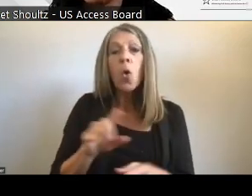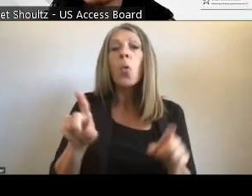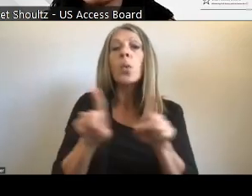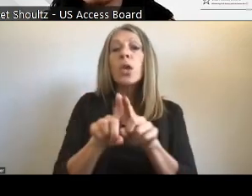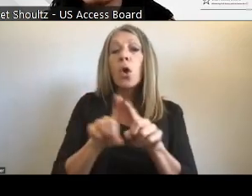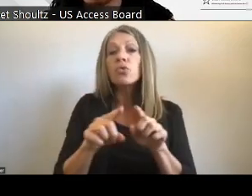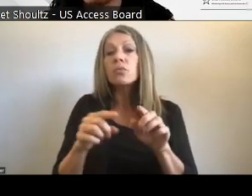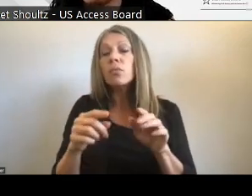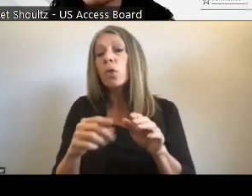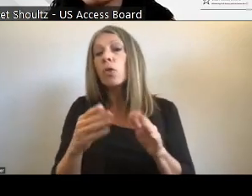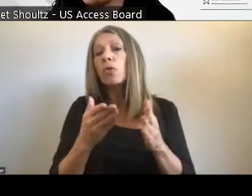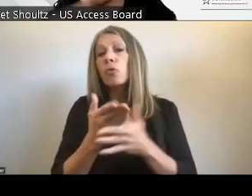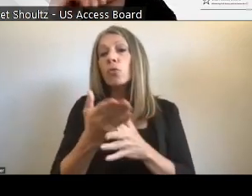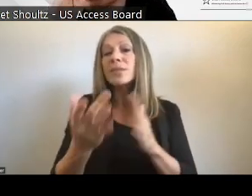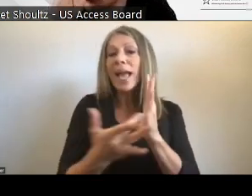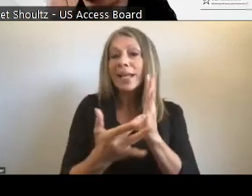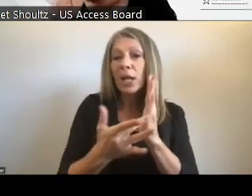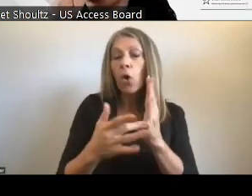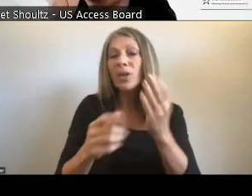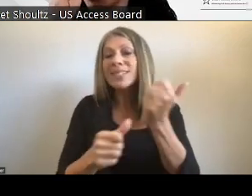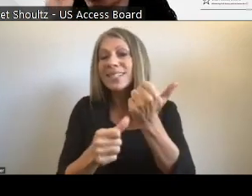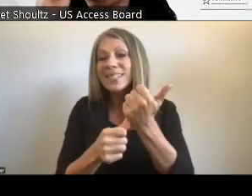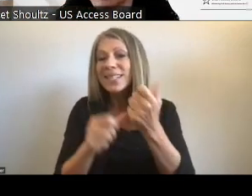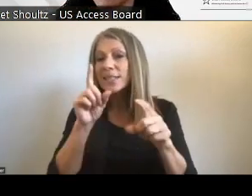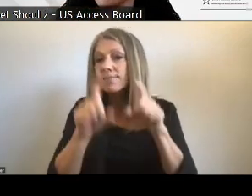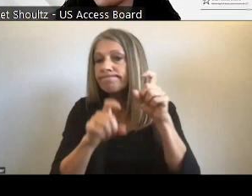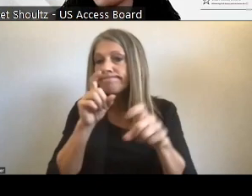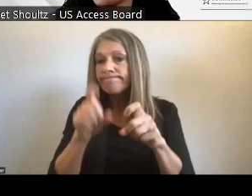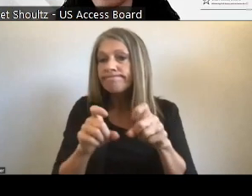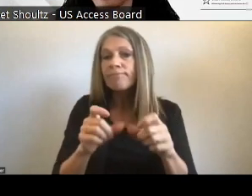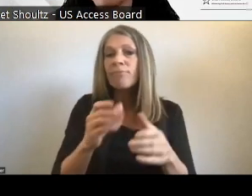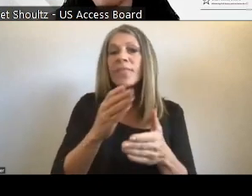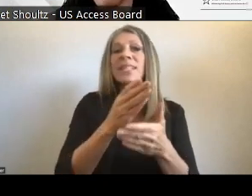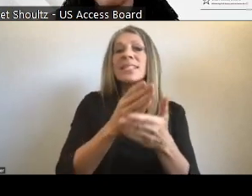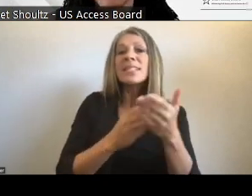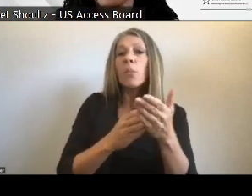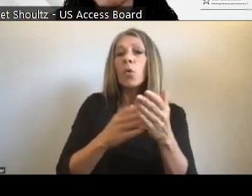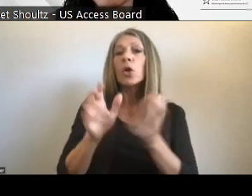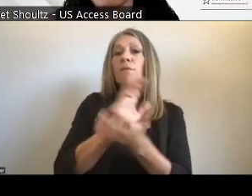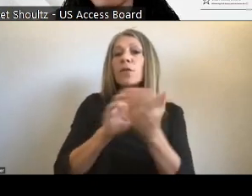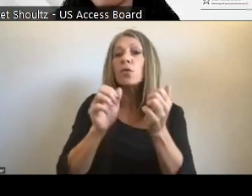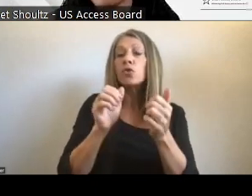technical assistance inquiries that some users were confusing curb ramps with ramps.